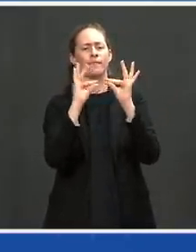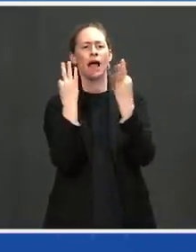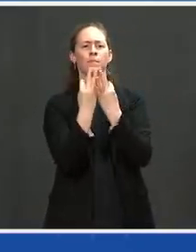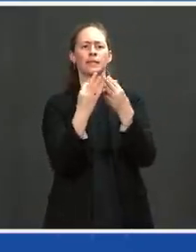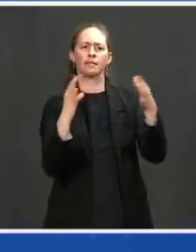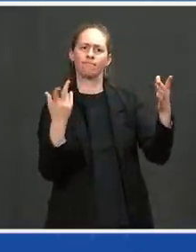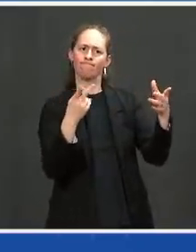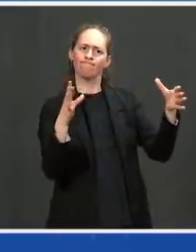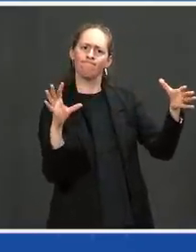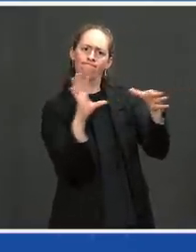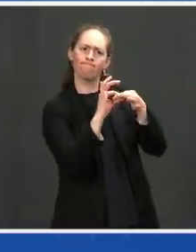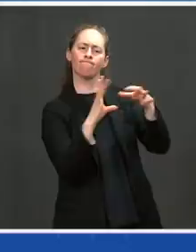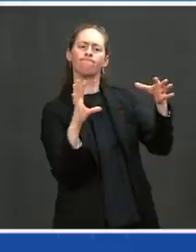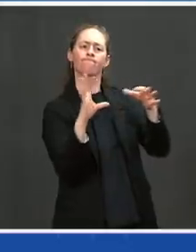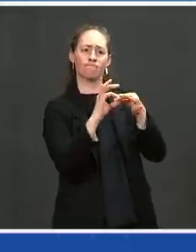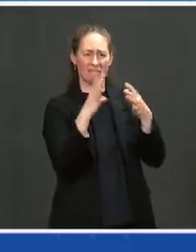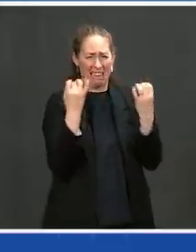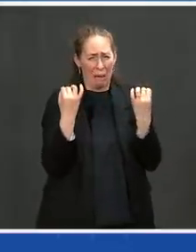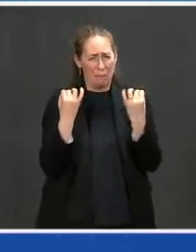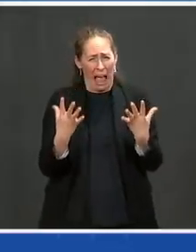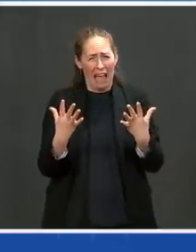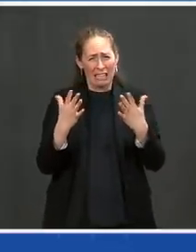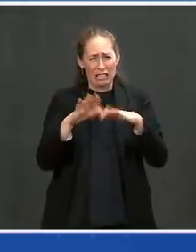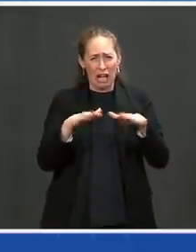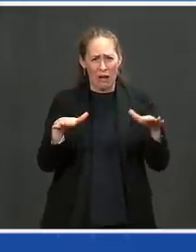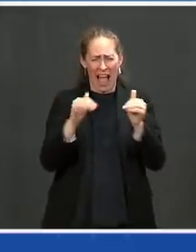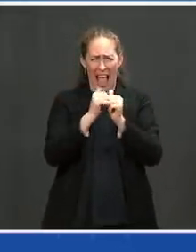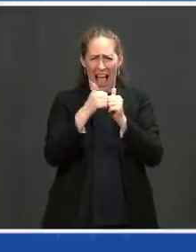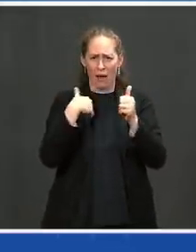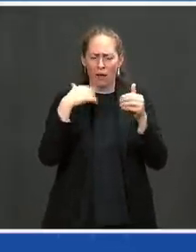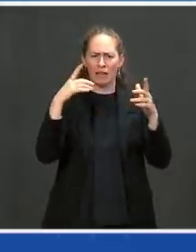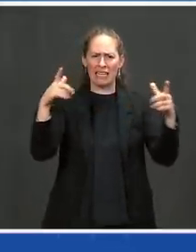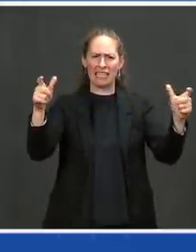that are not acceptable, like being held at a Border Patrol station.